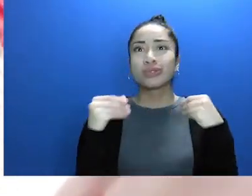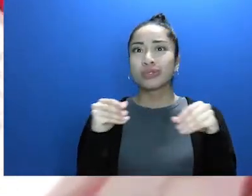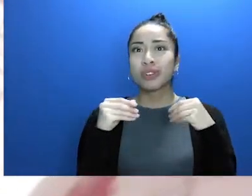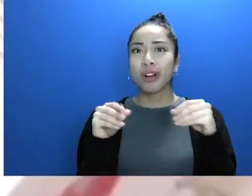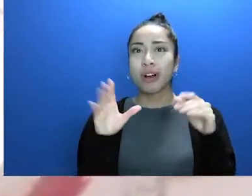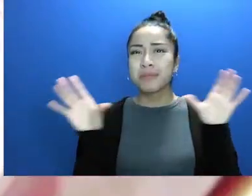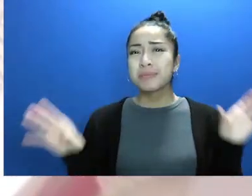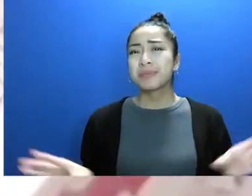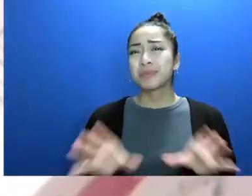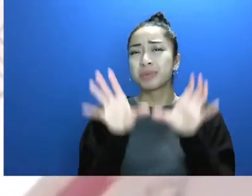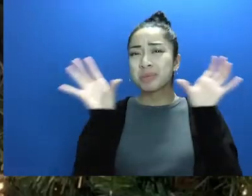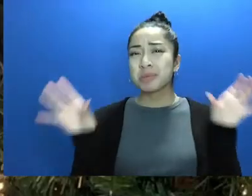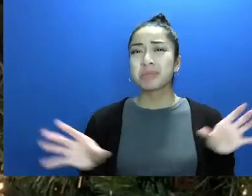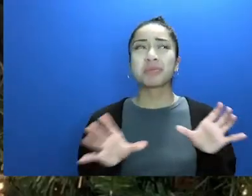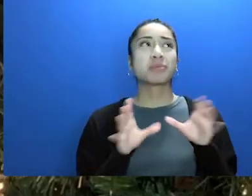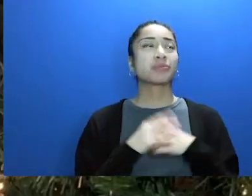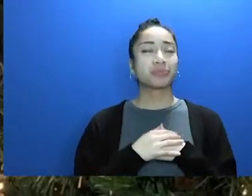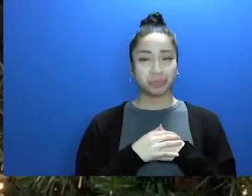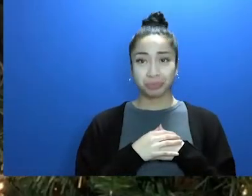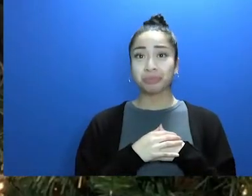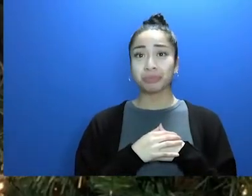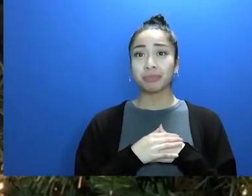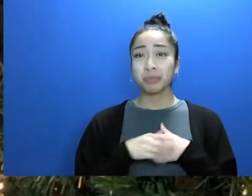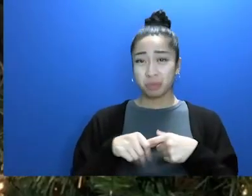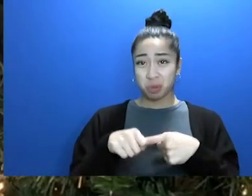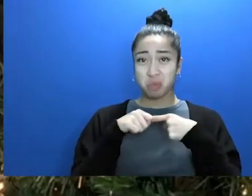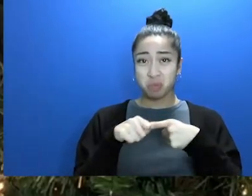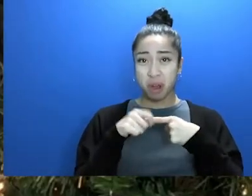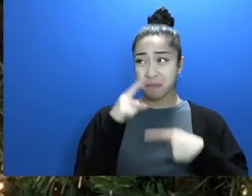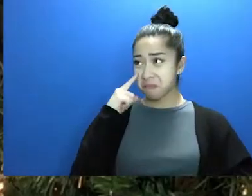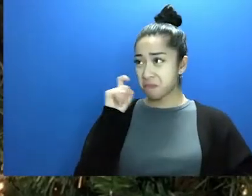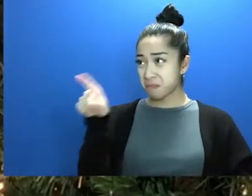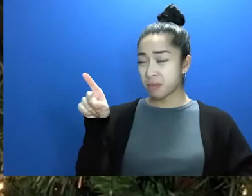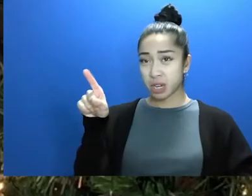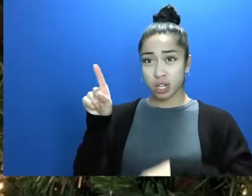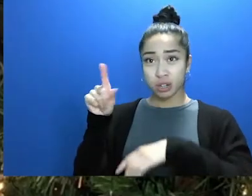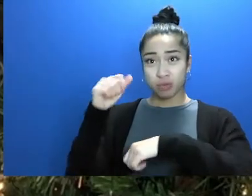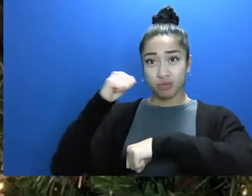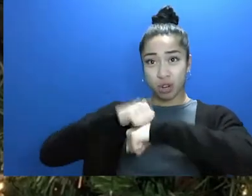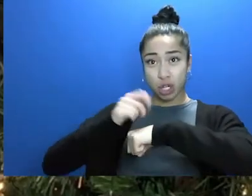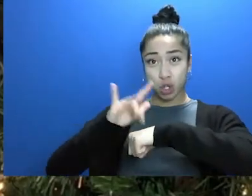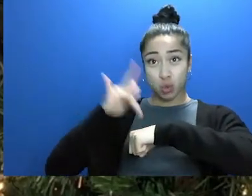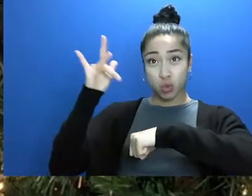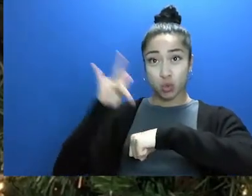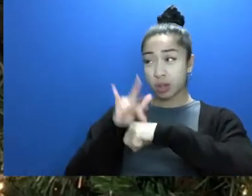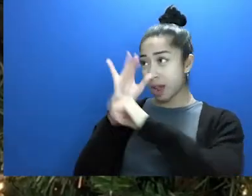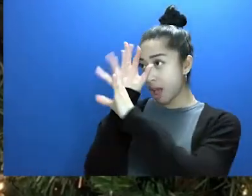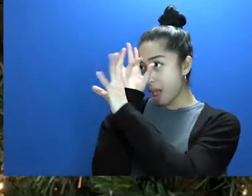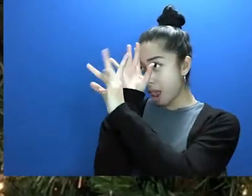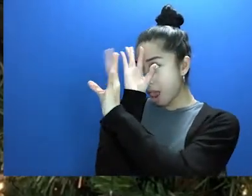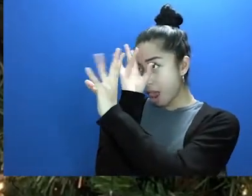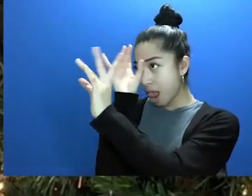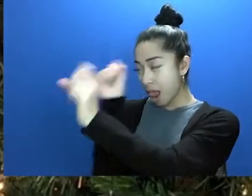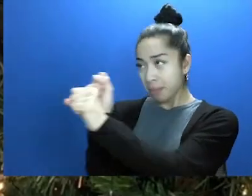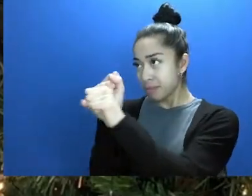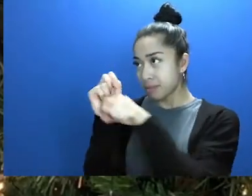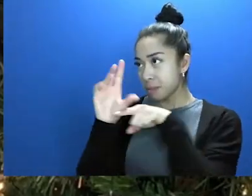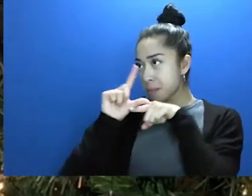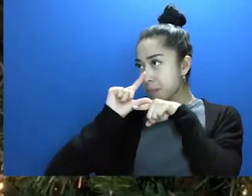cozier as the brat made a beeline for jewels shining bright claris was drawn to an interesting